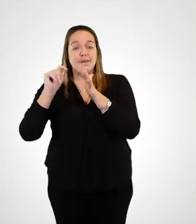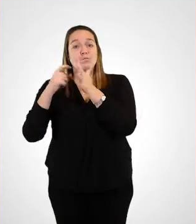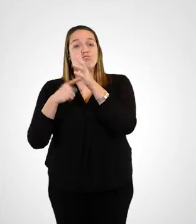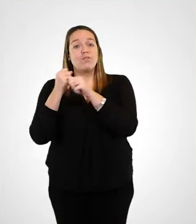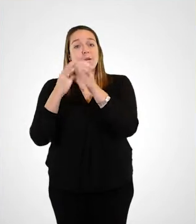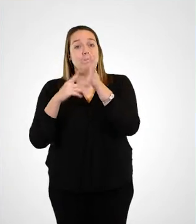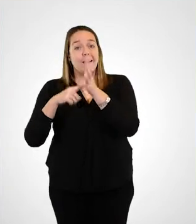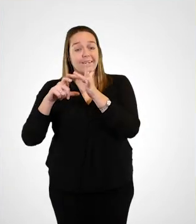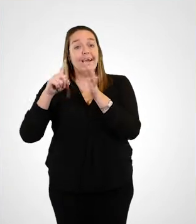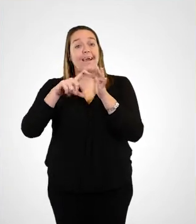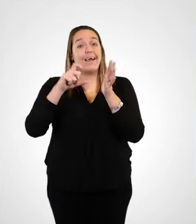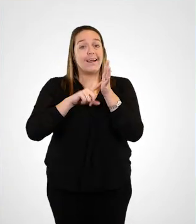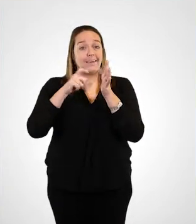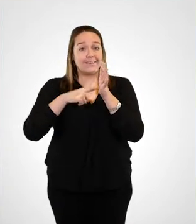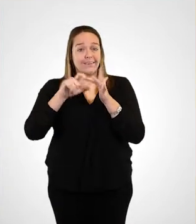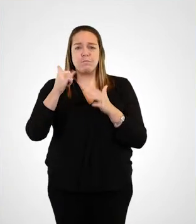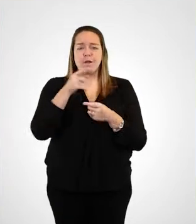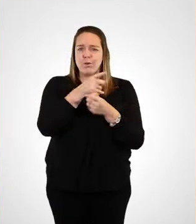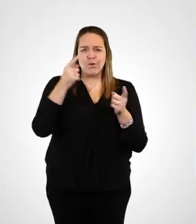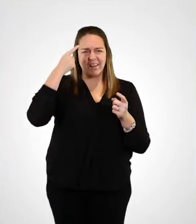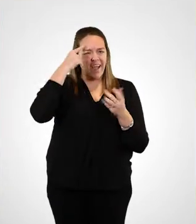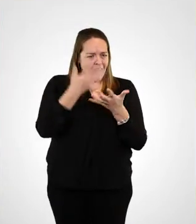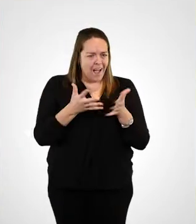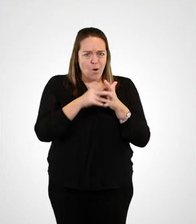pragmatic and eclectic and you might be saying to yourself,